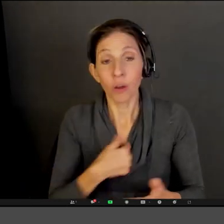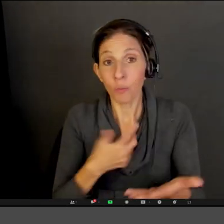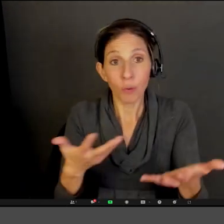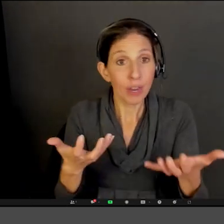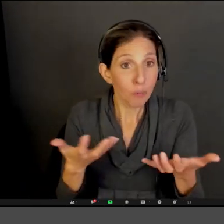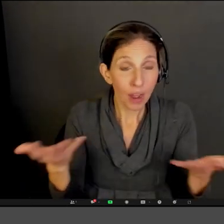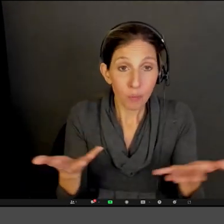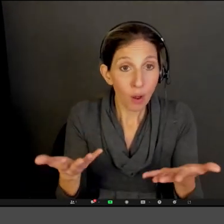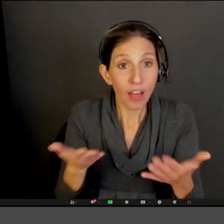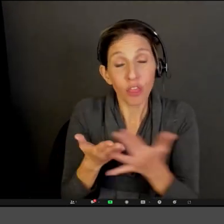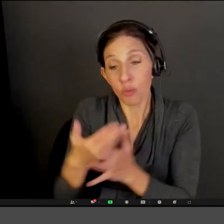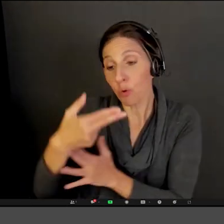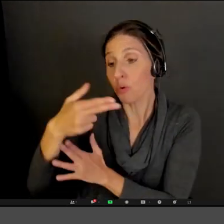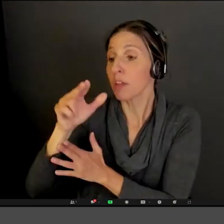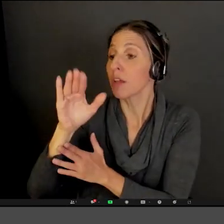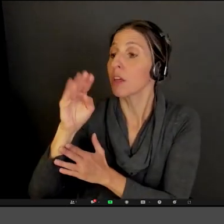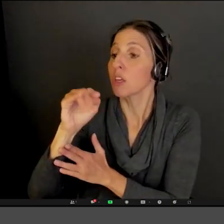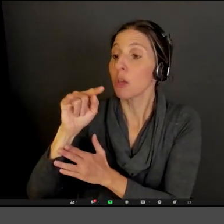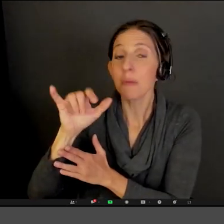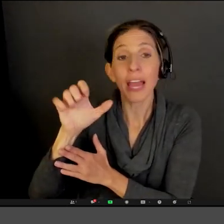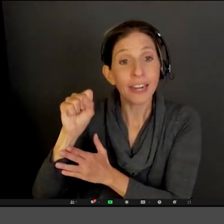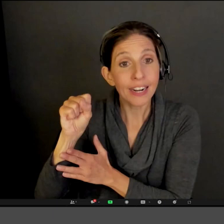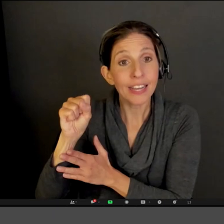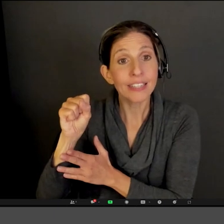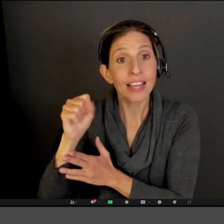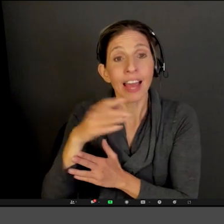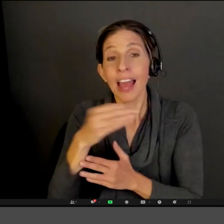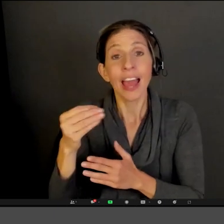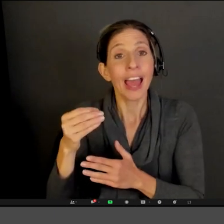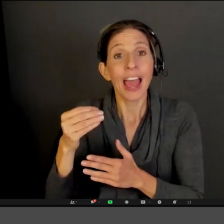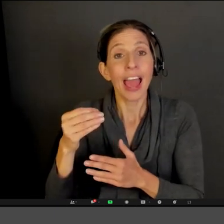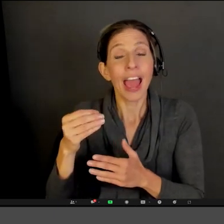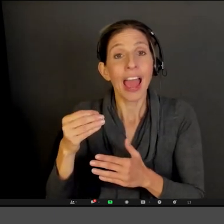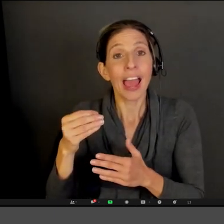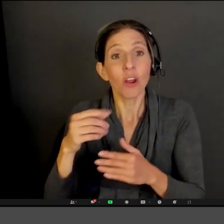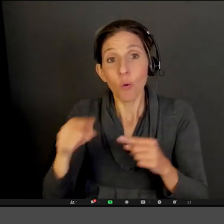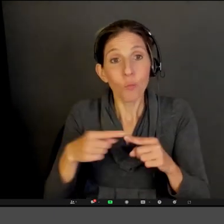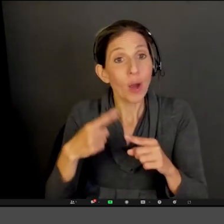AS WE ADD TO THE HUMANITY, IS FREEDOM OF THOUGHT. AND IT CONTINUES.